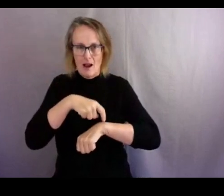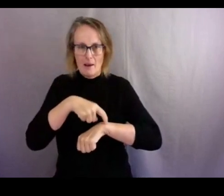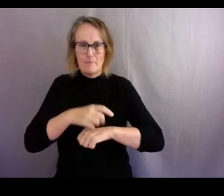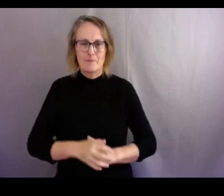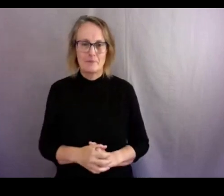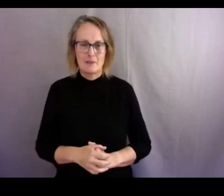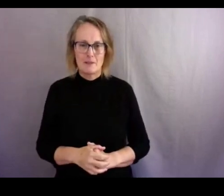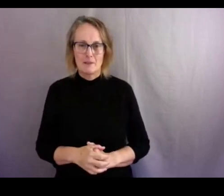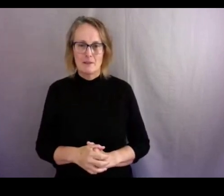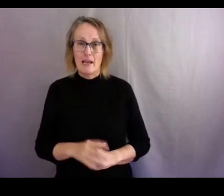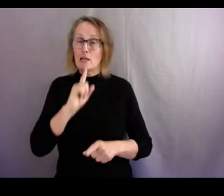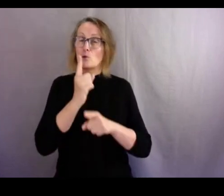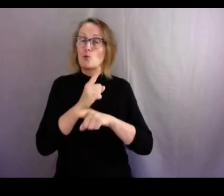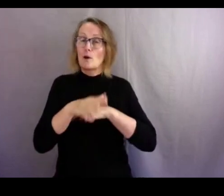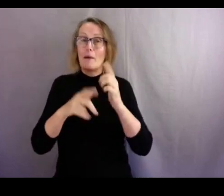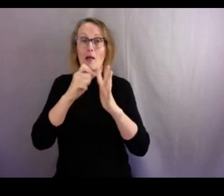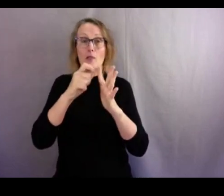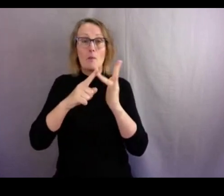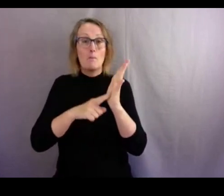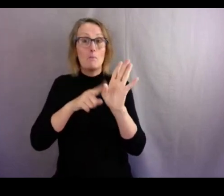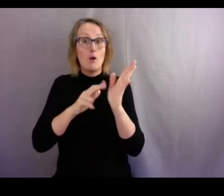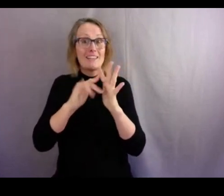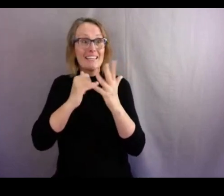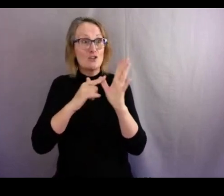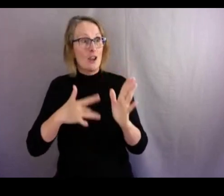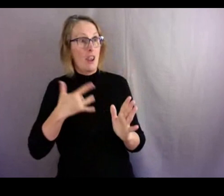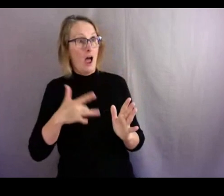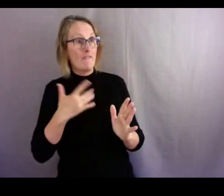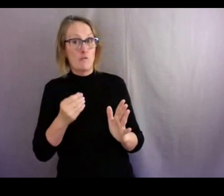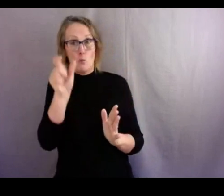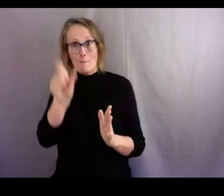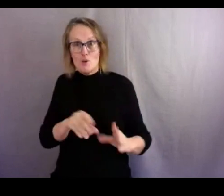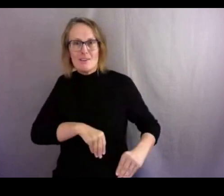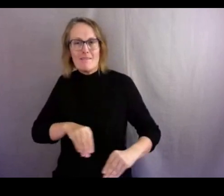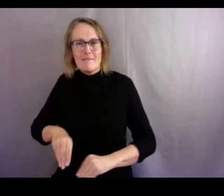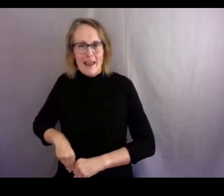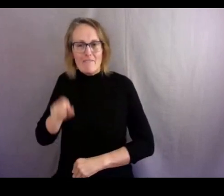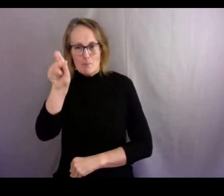Somewhere between fiction and reality, he describes the court of Queen Pōmare, Polynesian society,